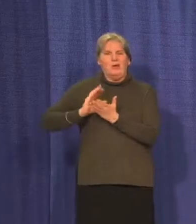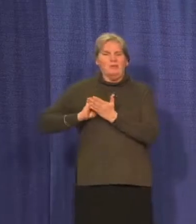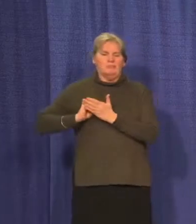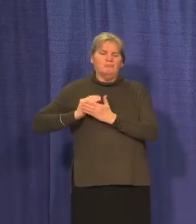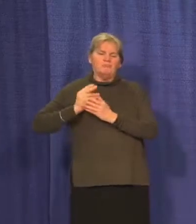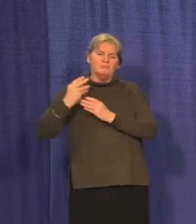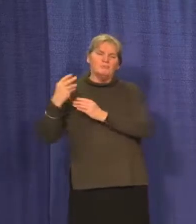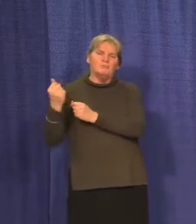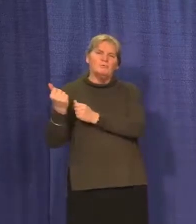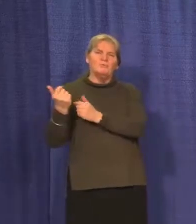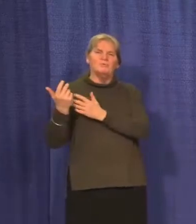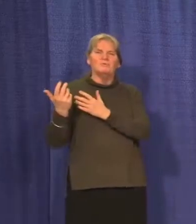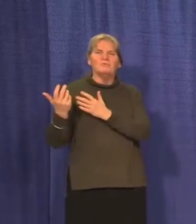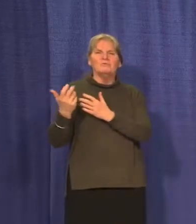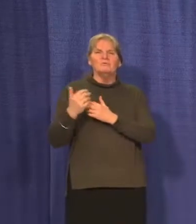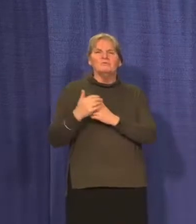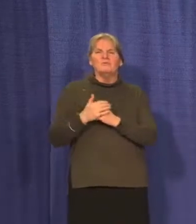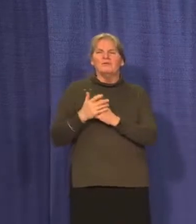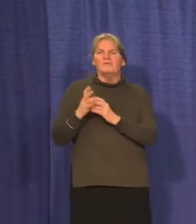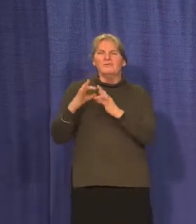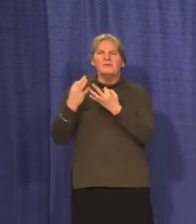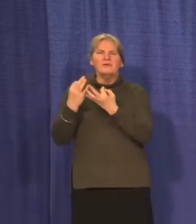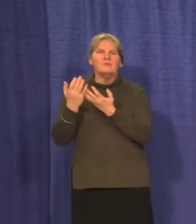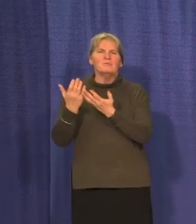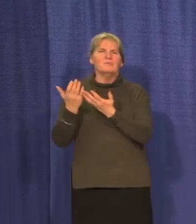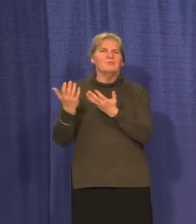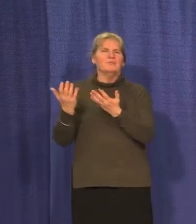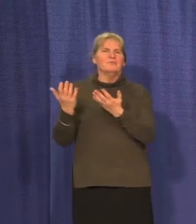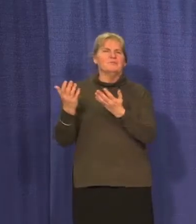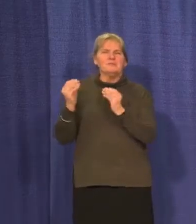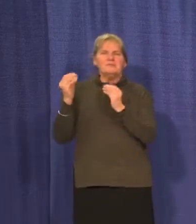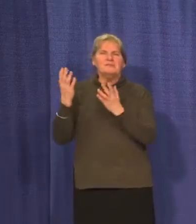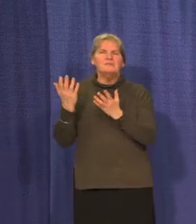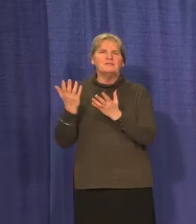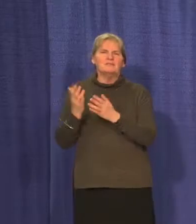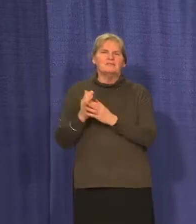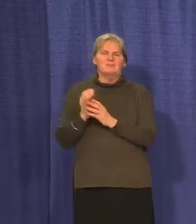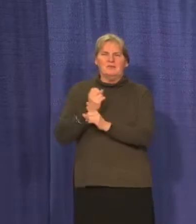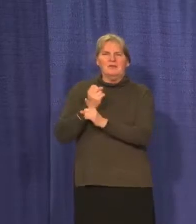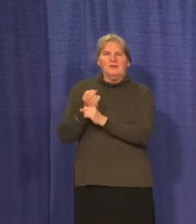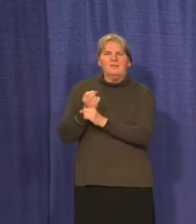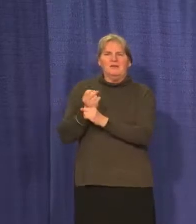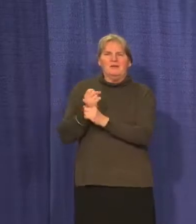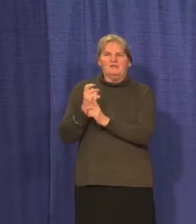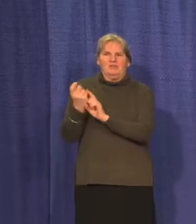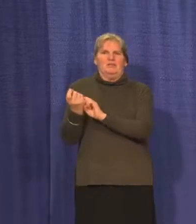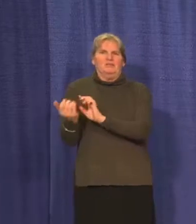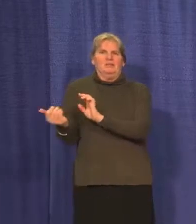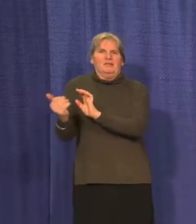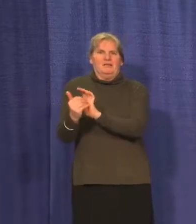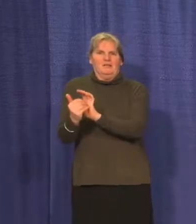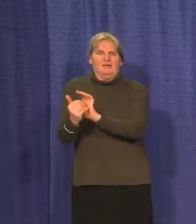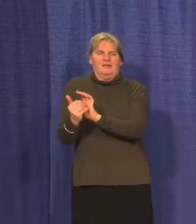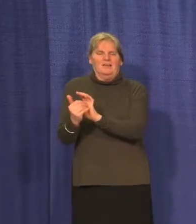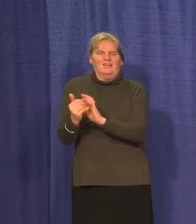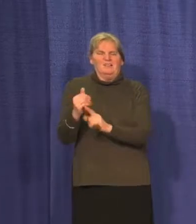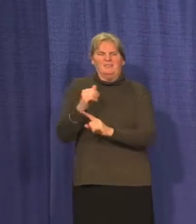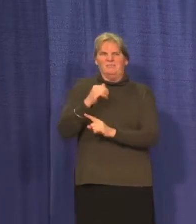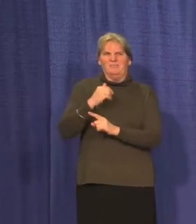experience, weather for the students, the families, or for the teachers and personnel. I think that's probably not